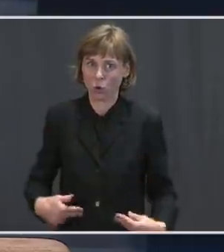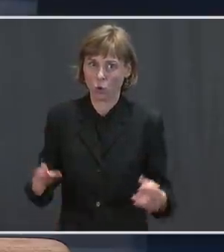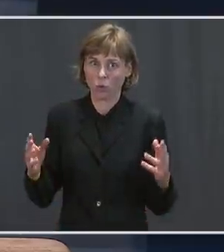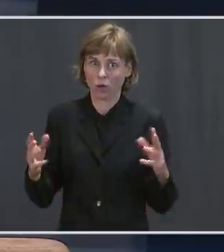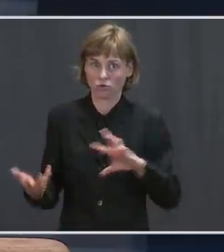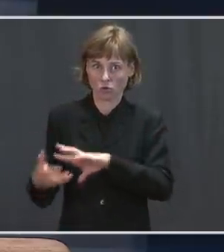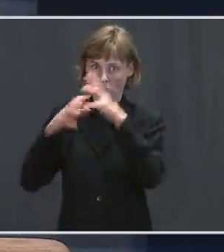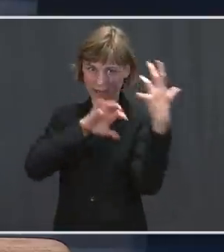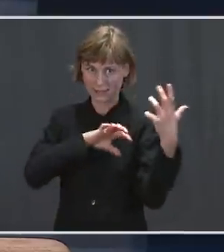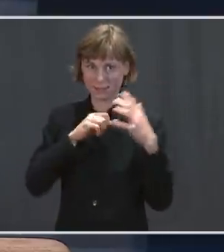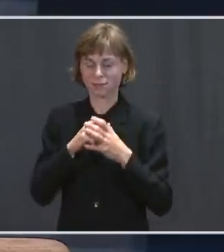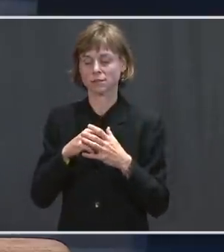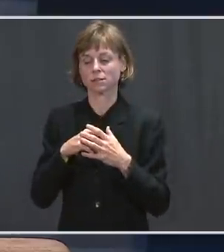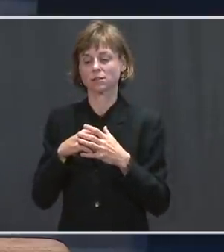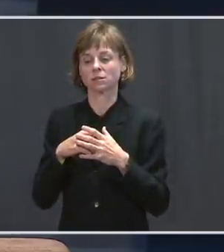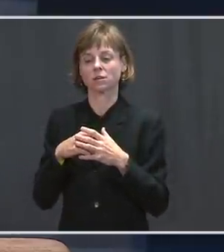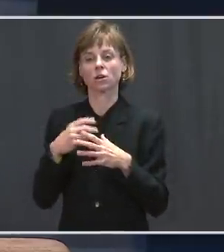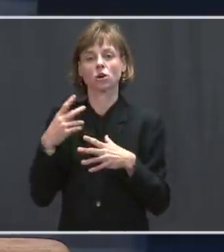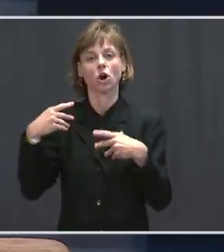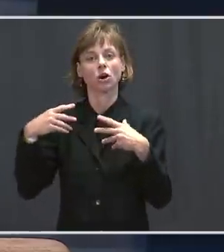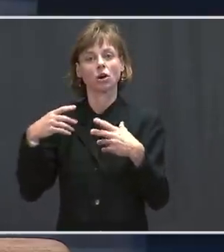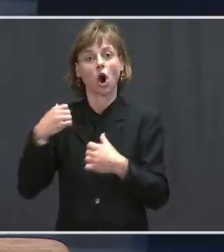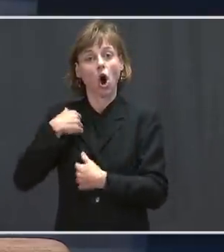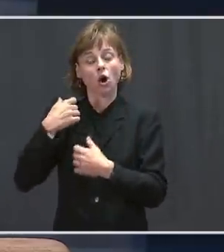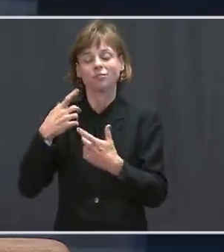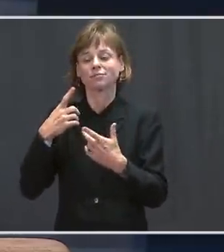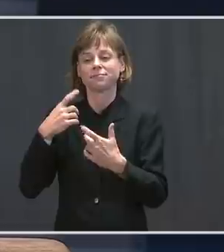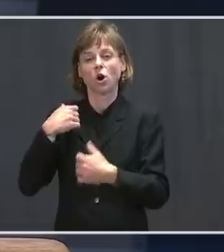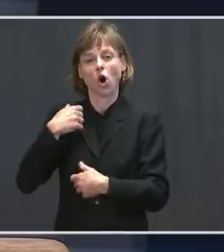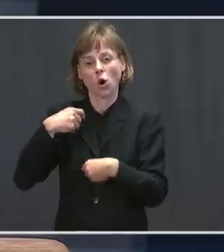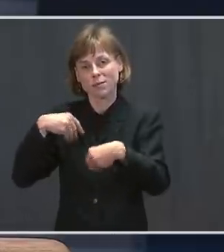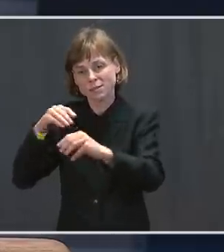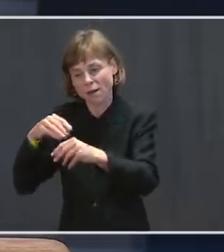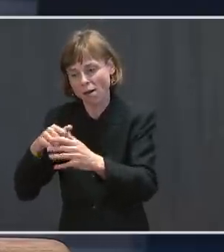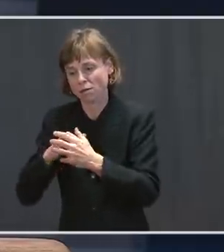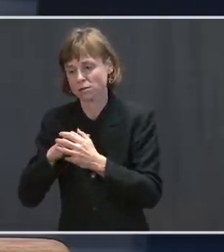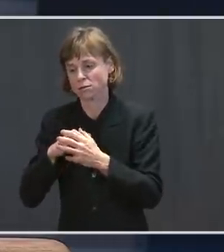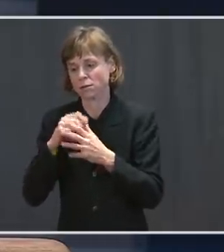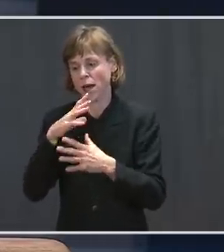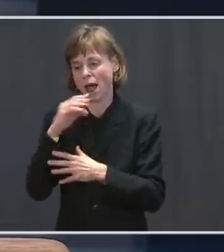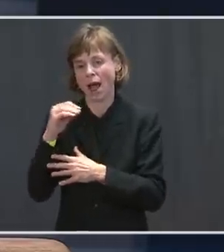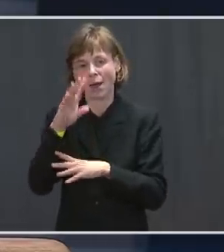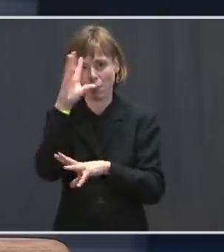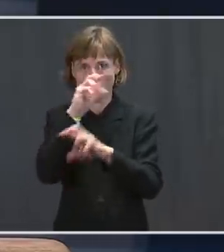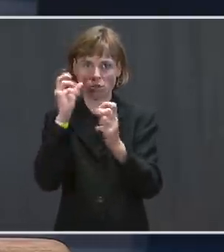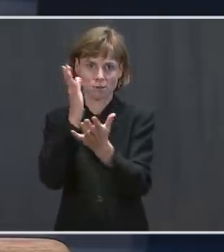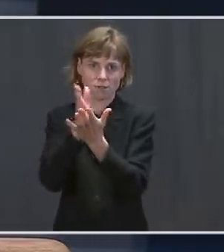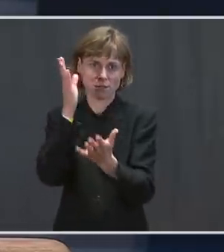two arm sales of precision guided munitions that the President has halted that were moving forward